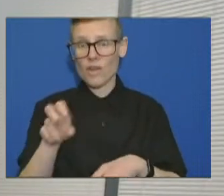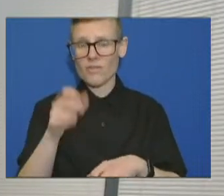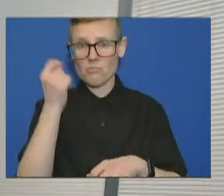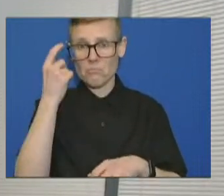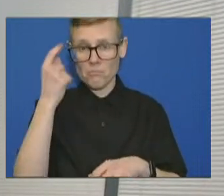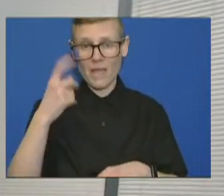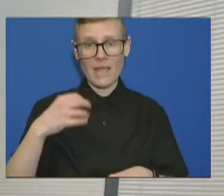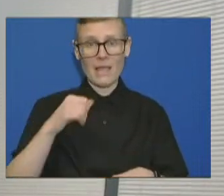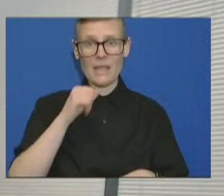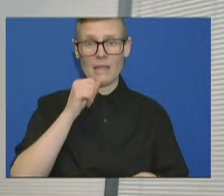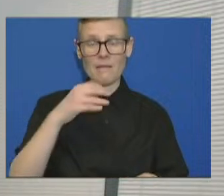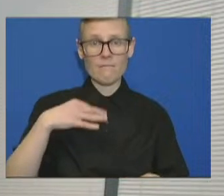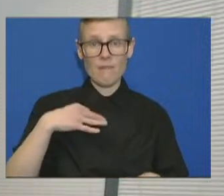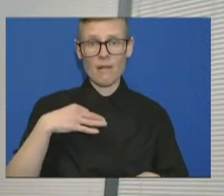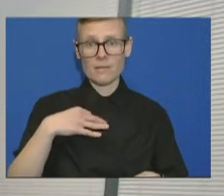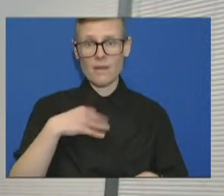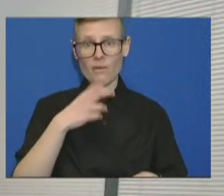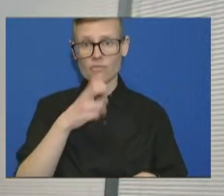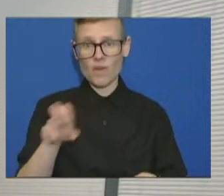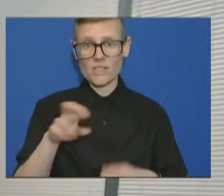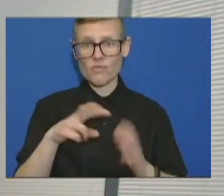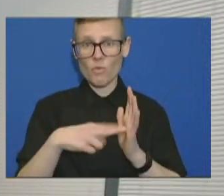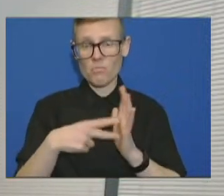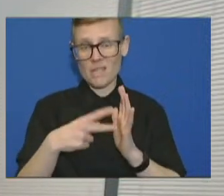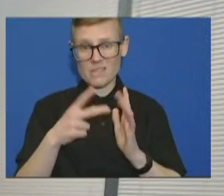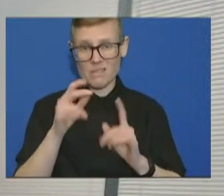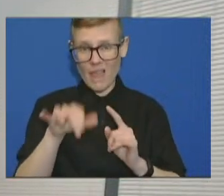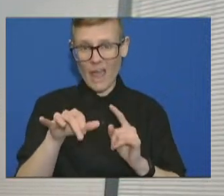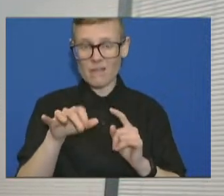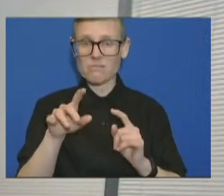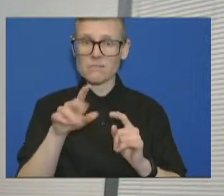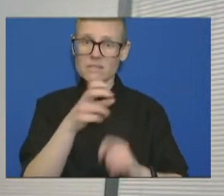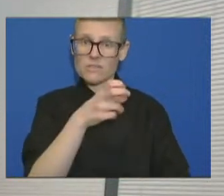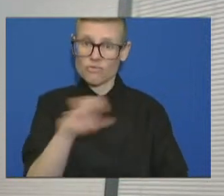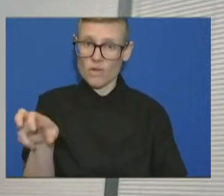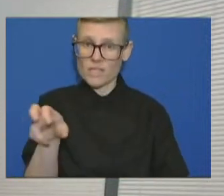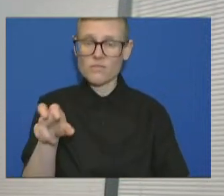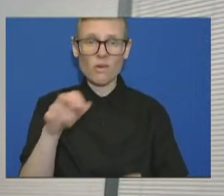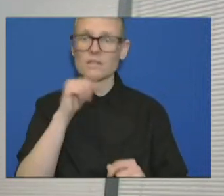a change and doing involuntary transfer, it's important to know